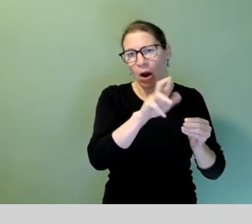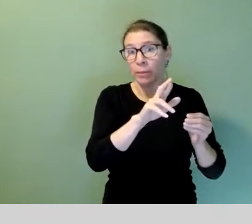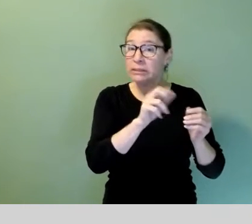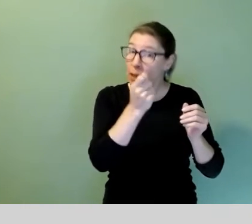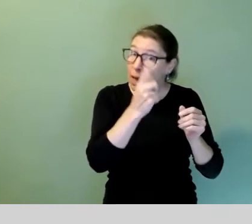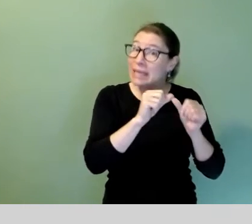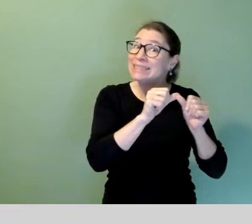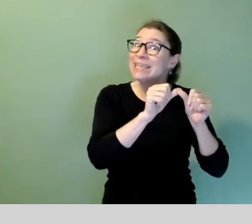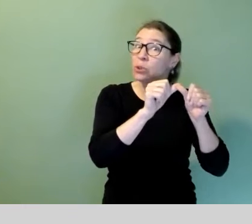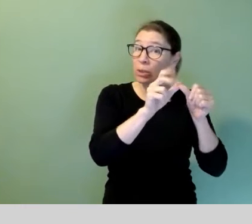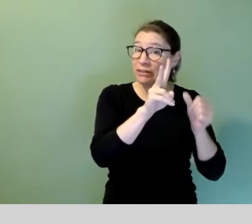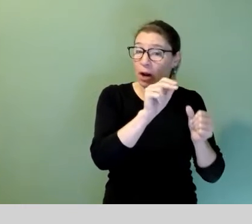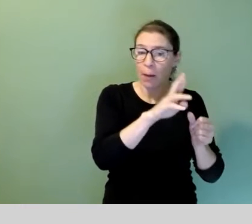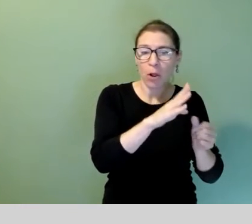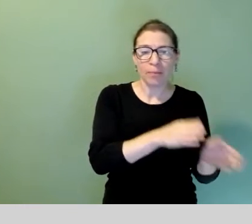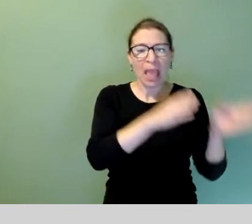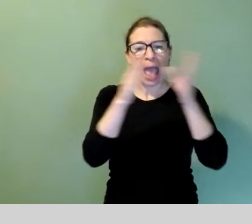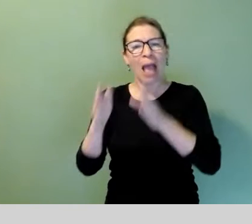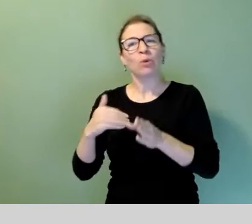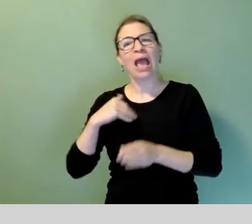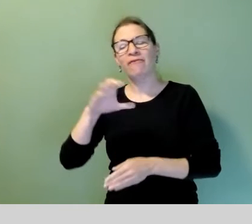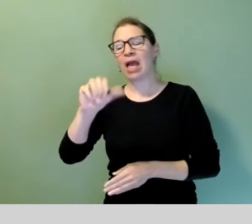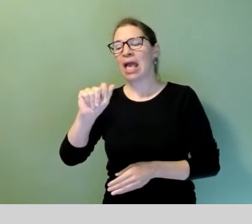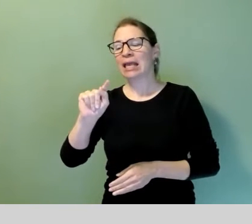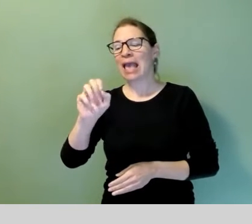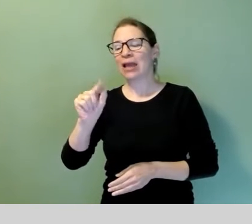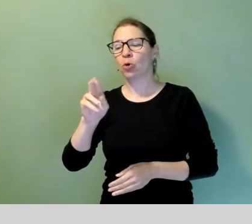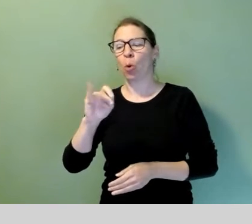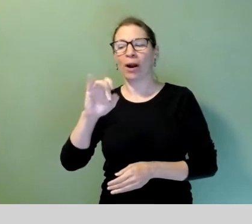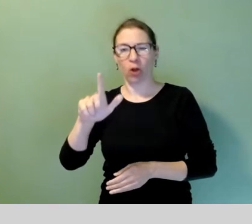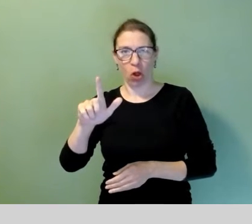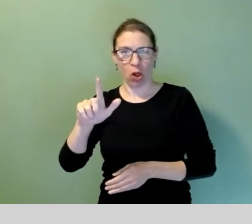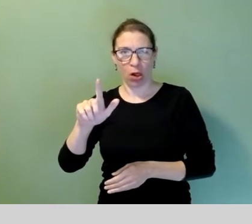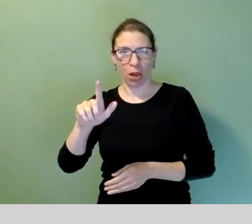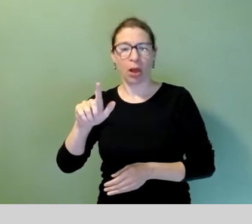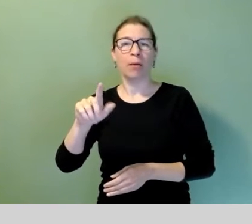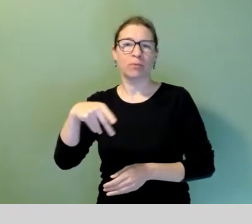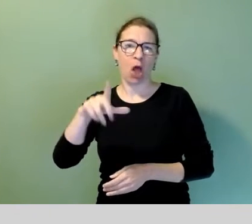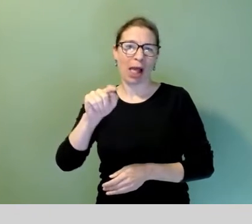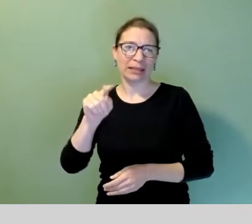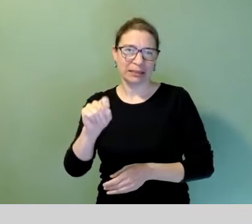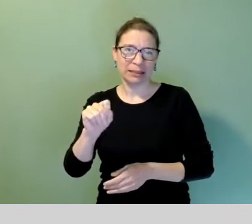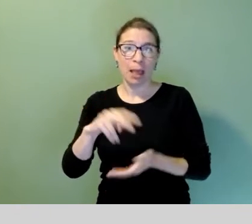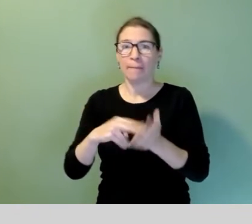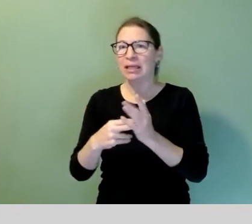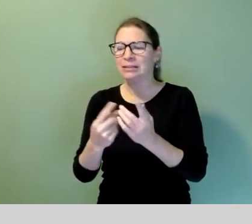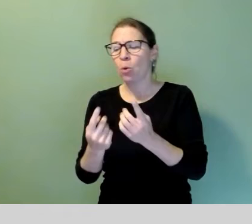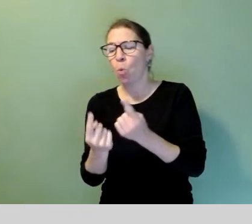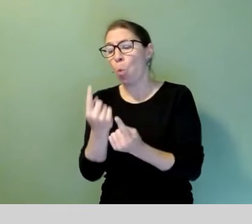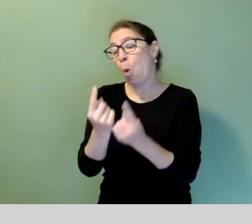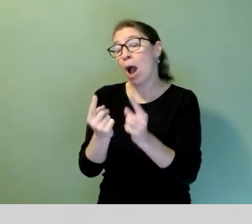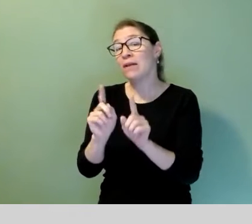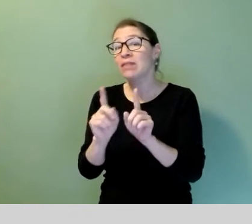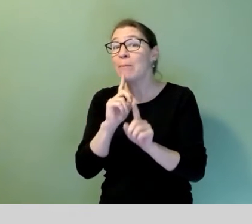We have categorical plots where at least one of the variables is categorical. And what that means is that we can slice